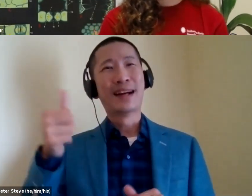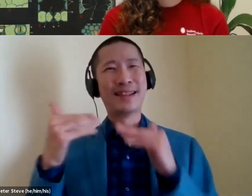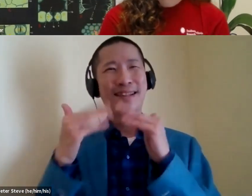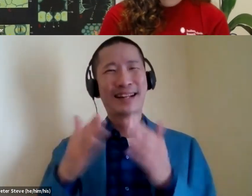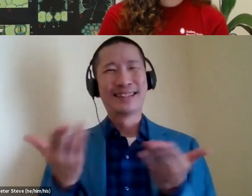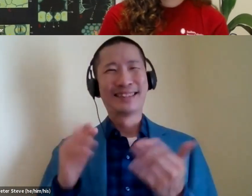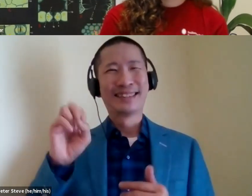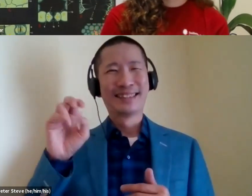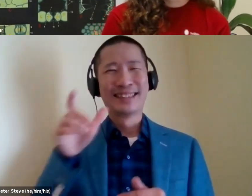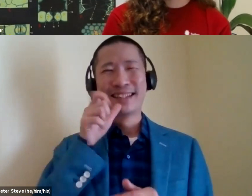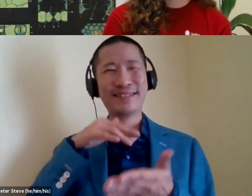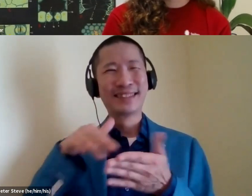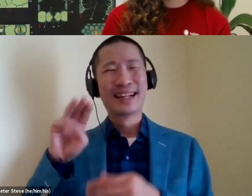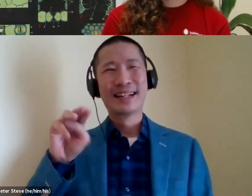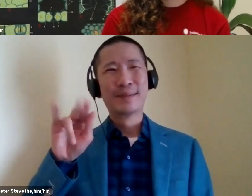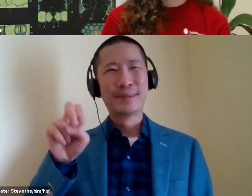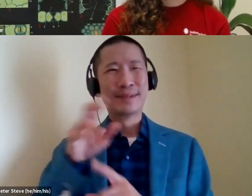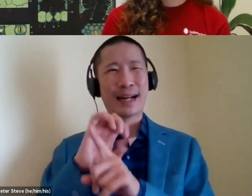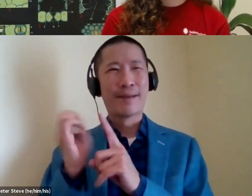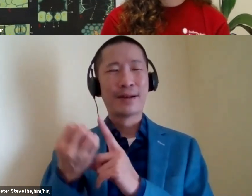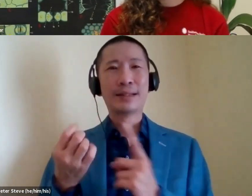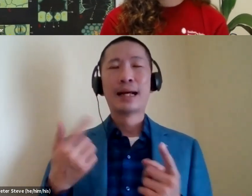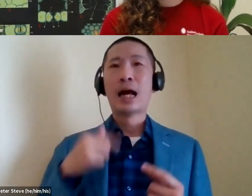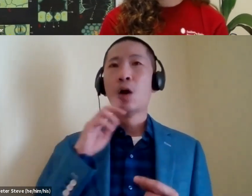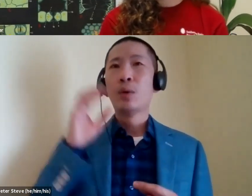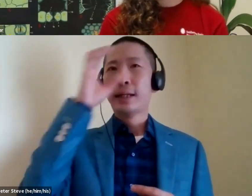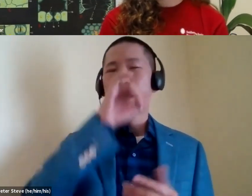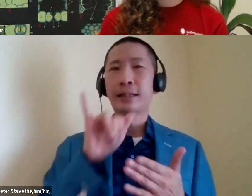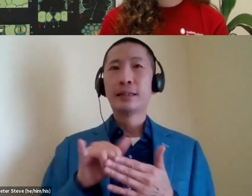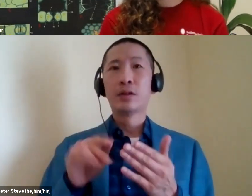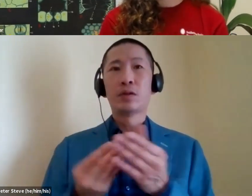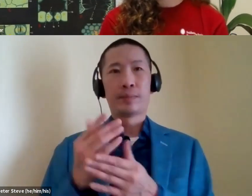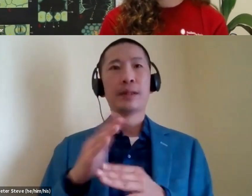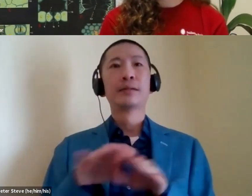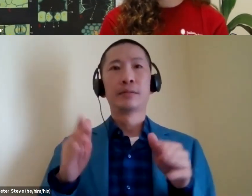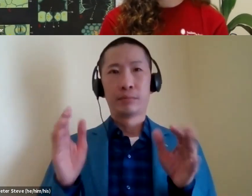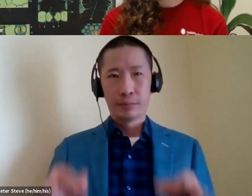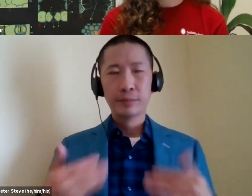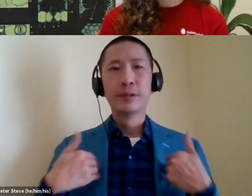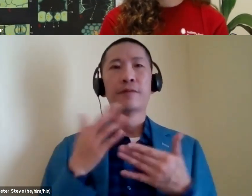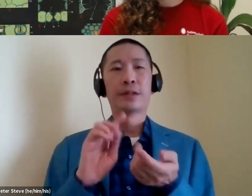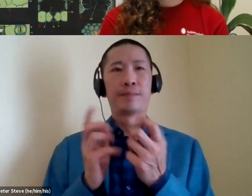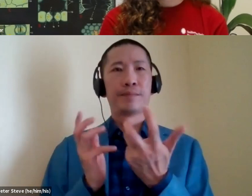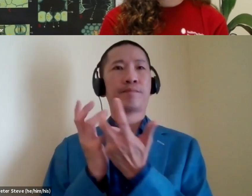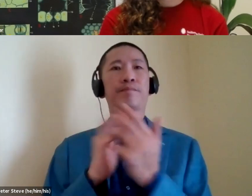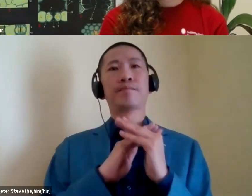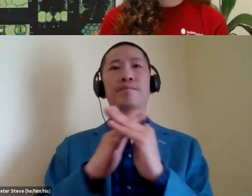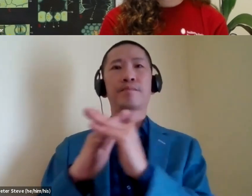Kim Komatsu (she/her): SERC that study marine environments. I would guess that those plants definitely have adaptations that help protect them against